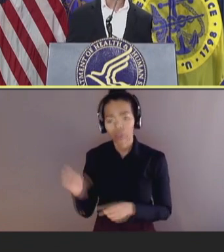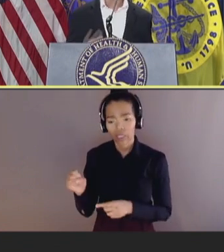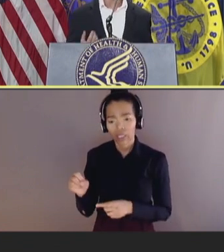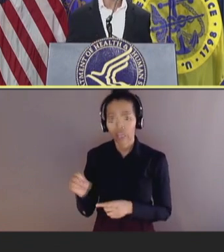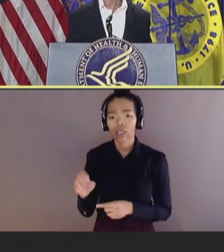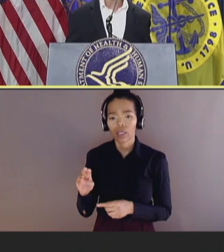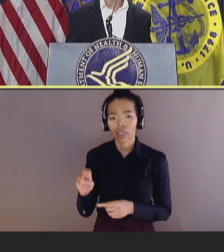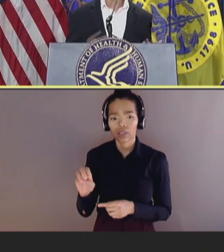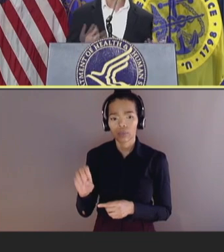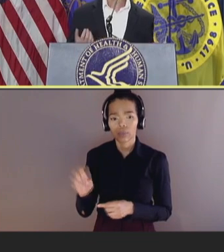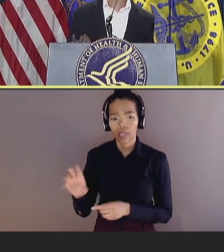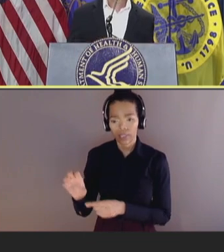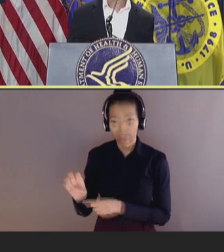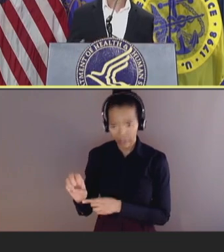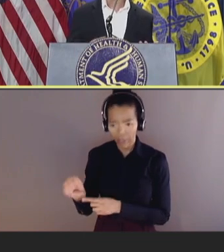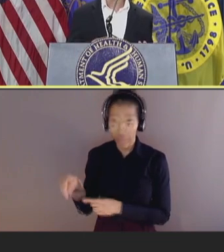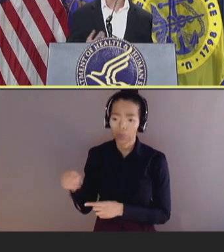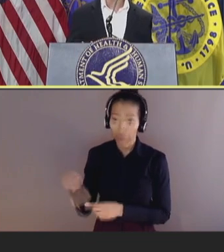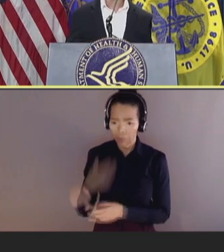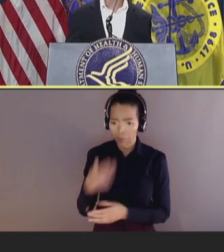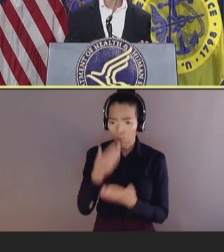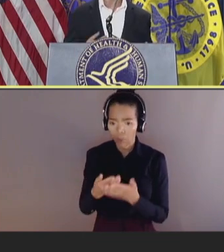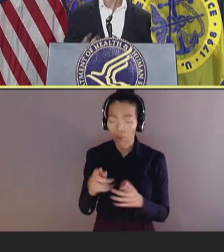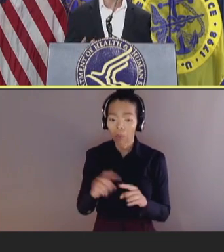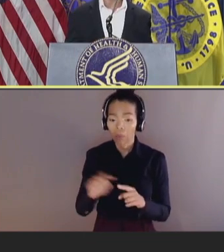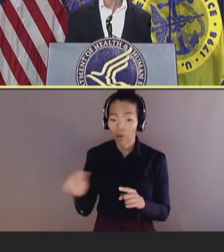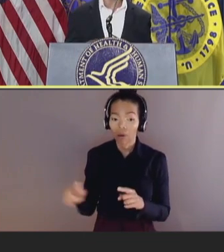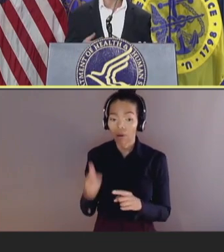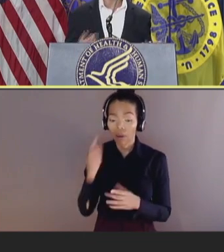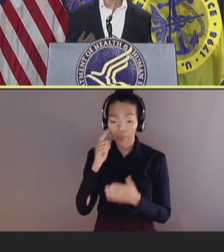including Avalere have looked at those rates, they also find that they are